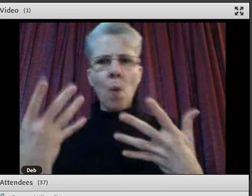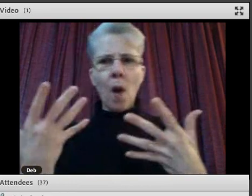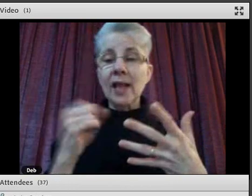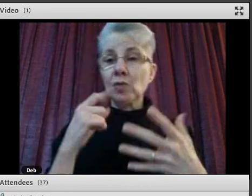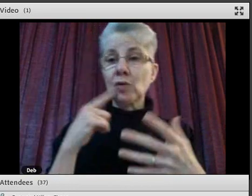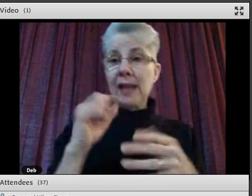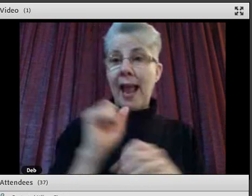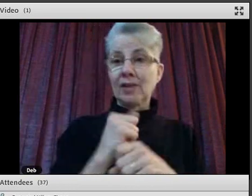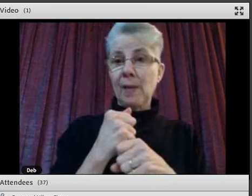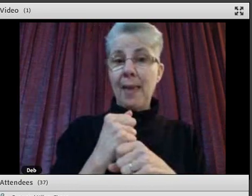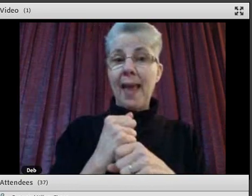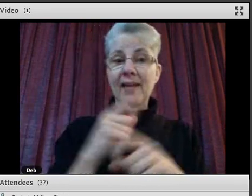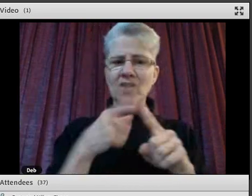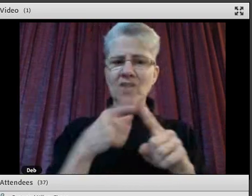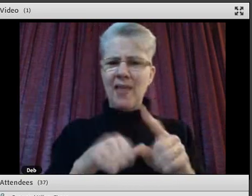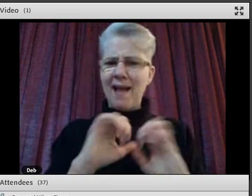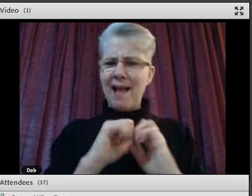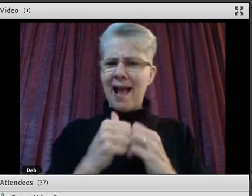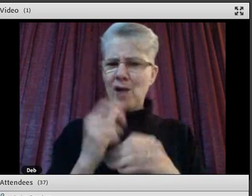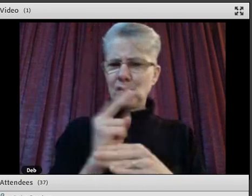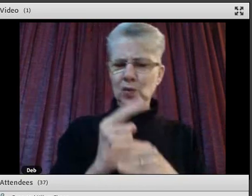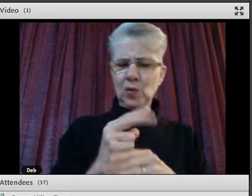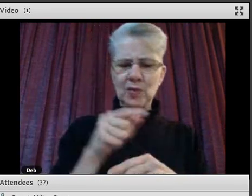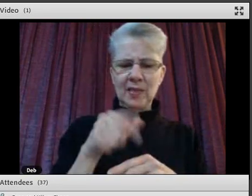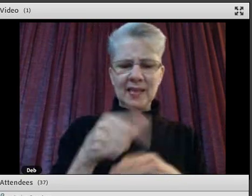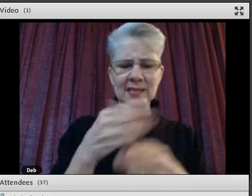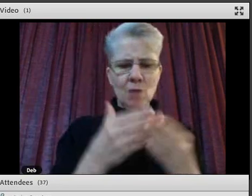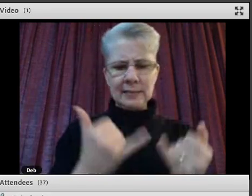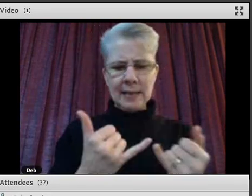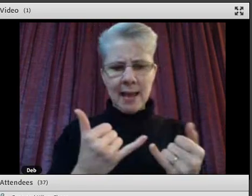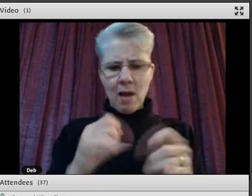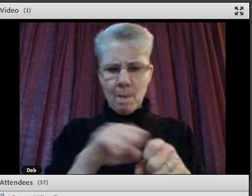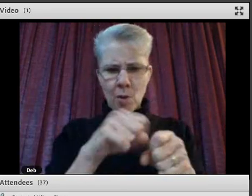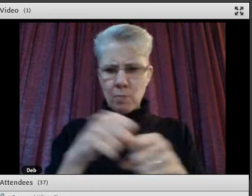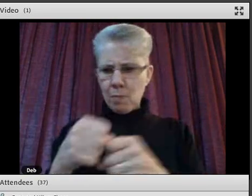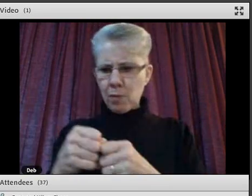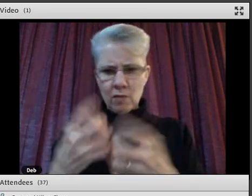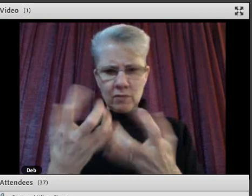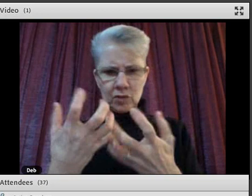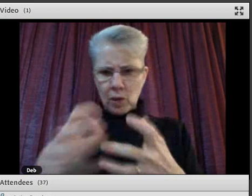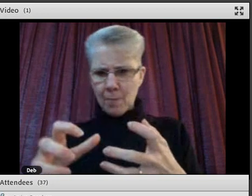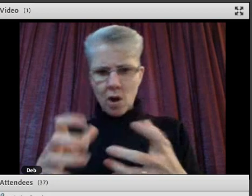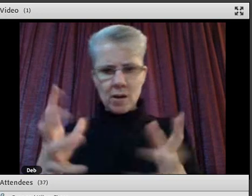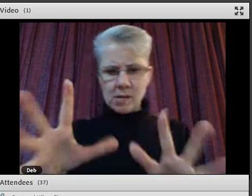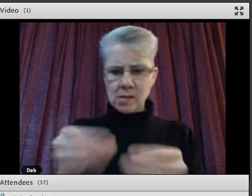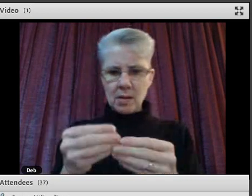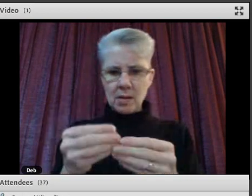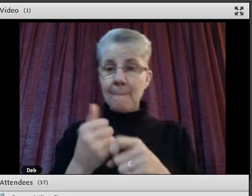How can you use these parts in the electronic thing you took apart to make something else?